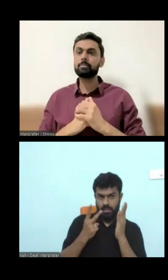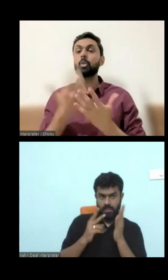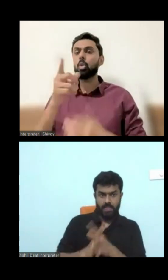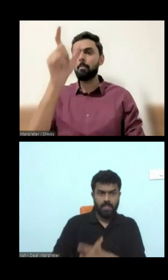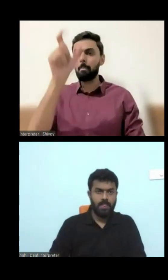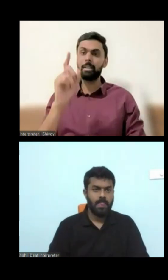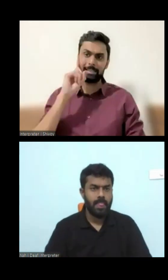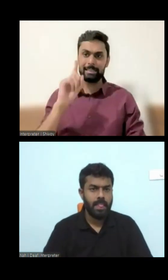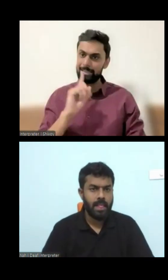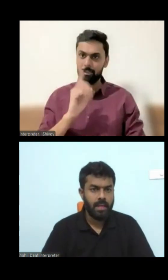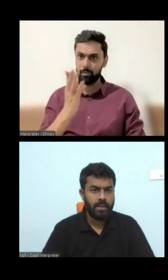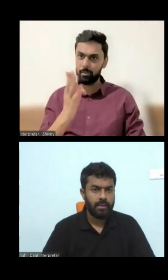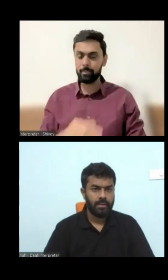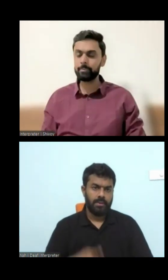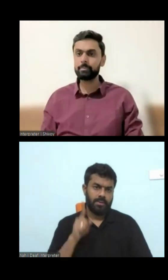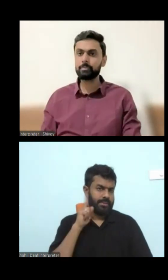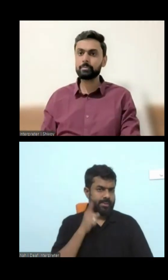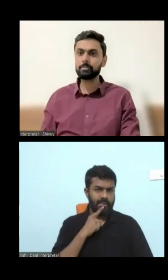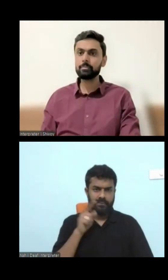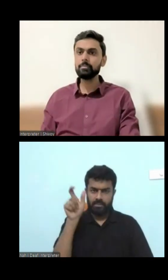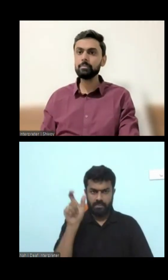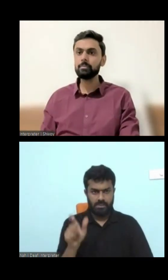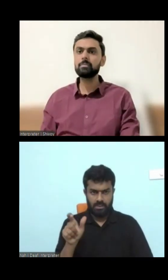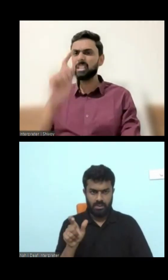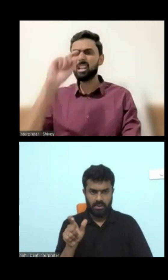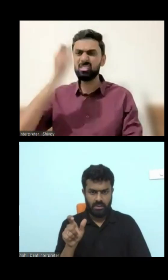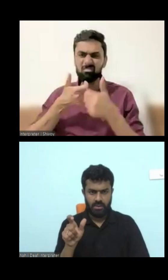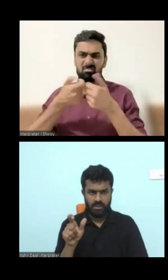And then you are not good with let's say English or Hindi or any other language.